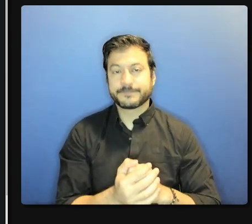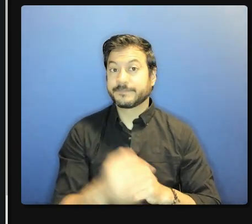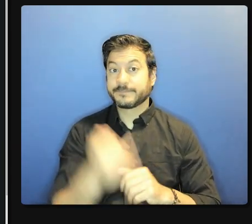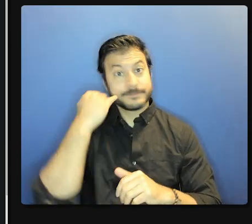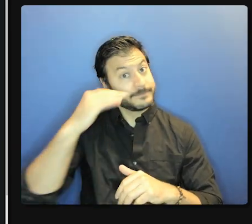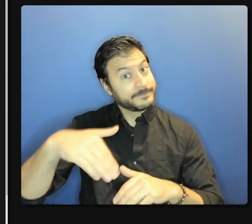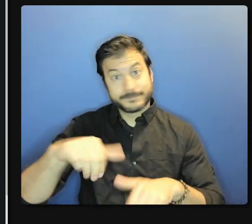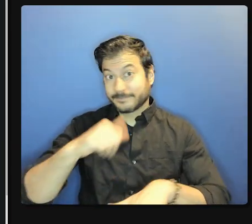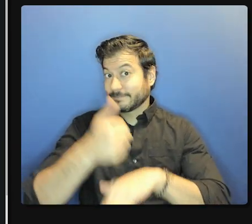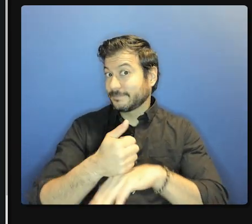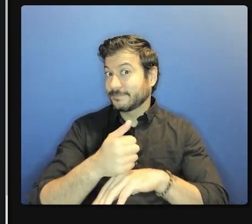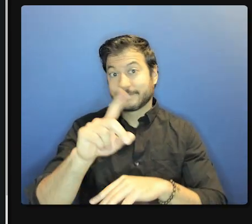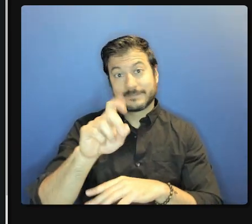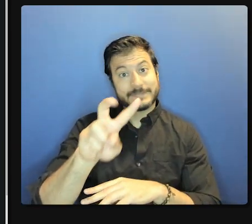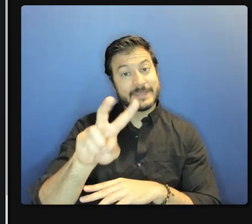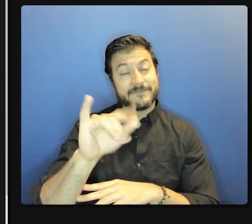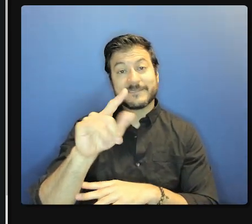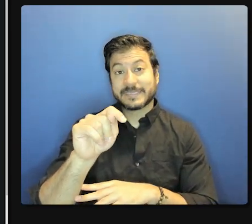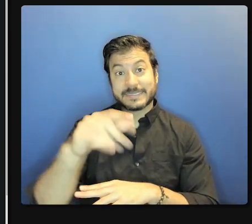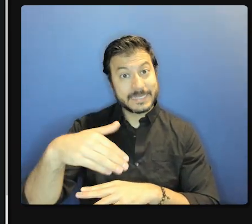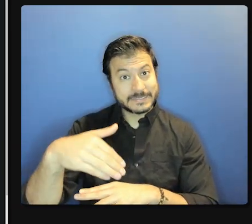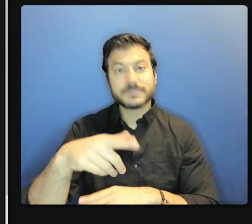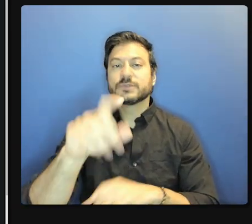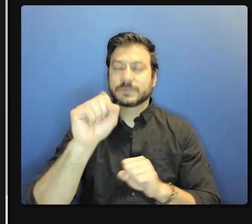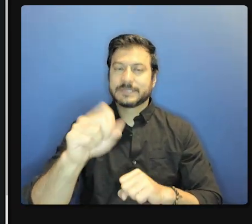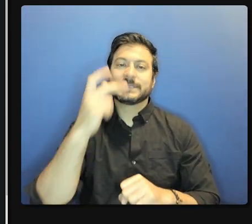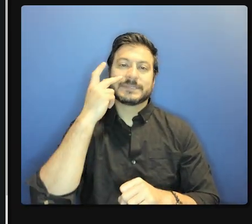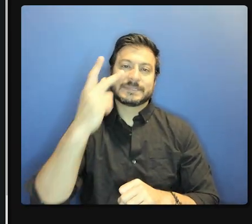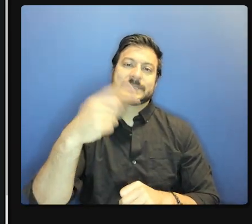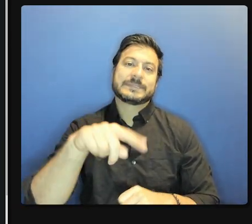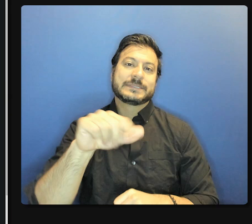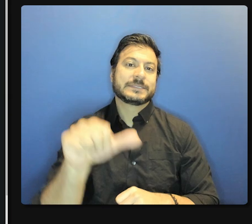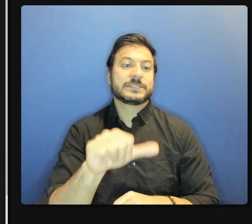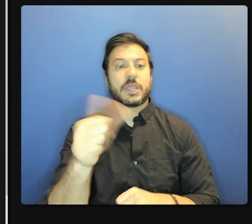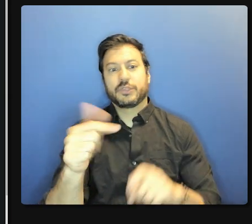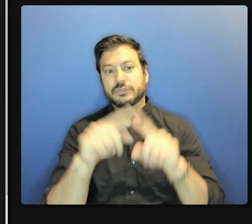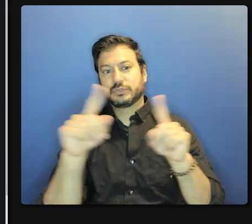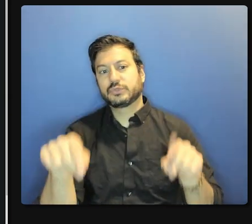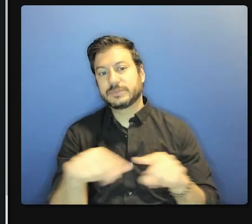If you haven't set up your dev kit yet, you'll see this other screen.